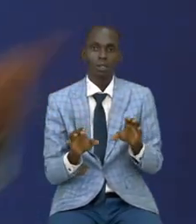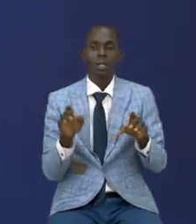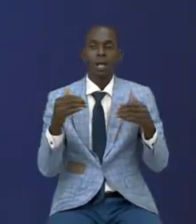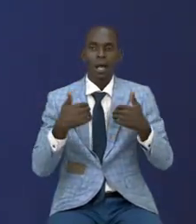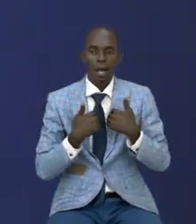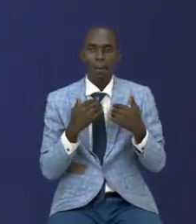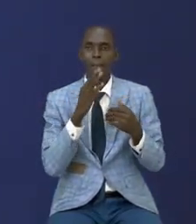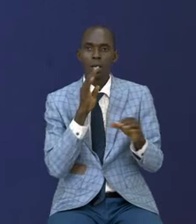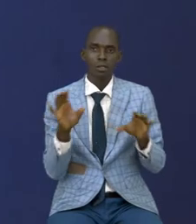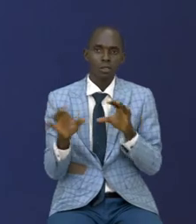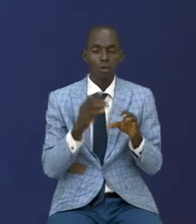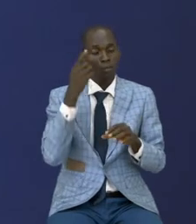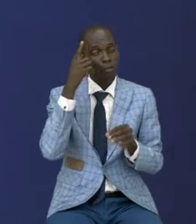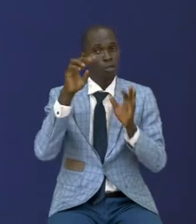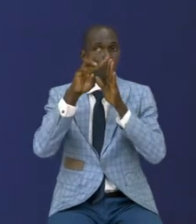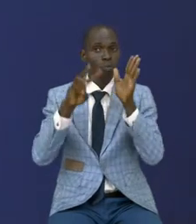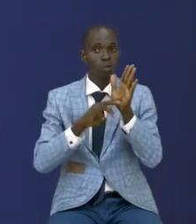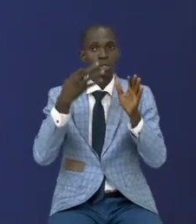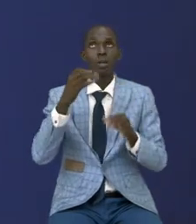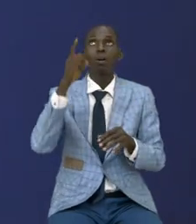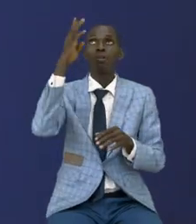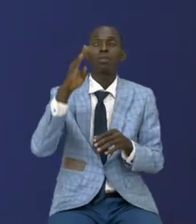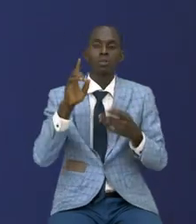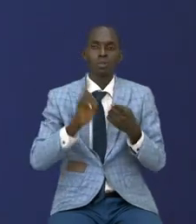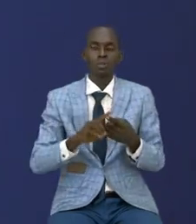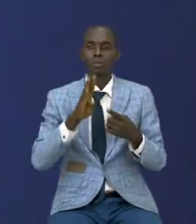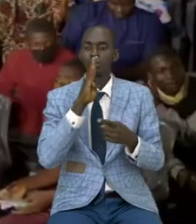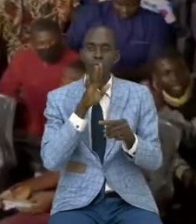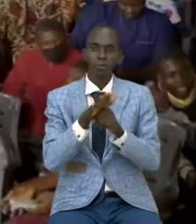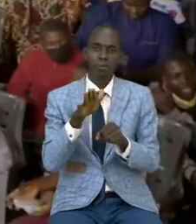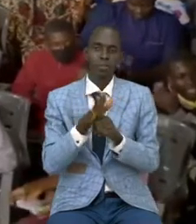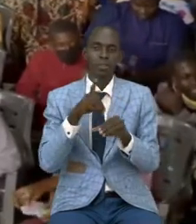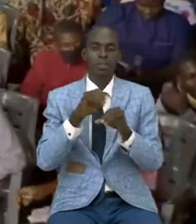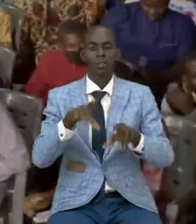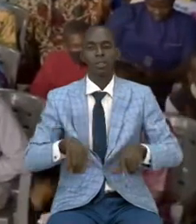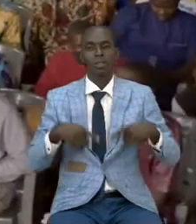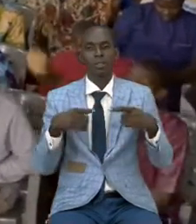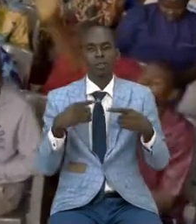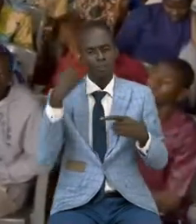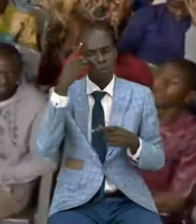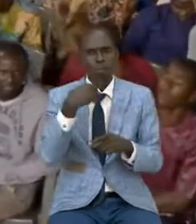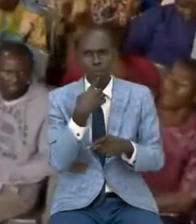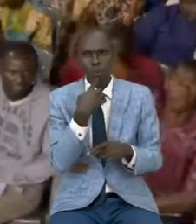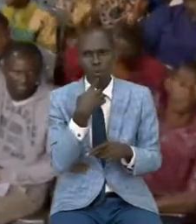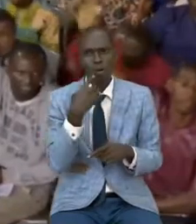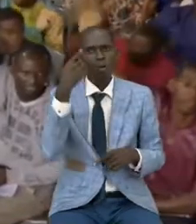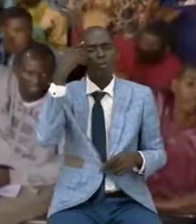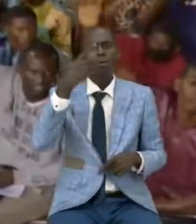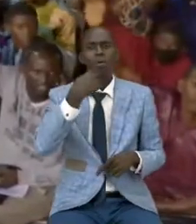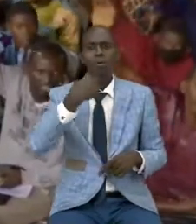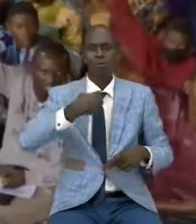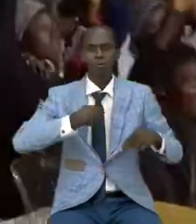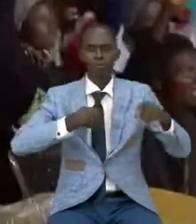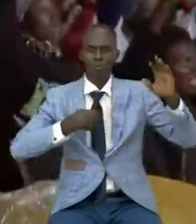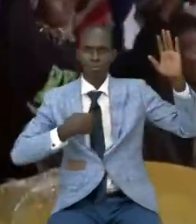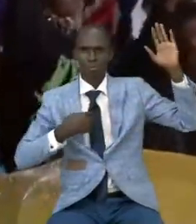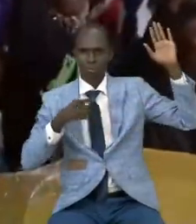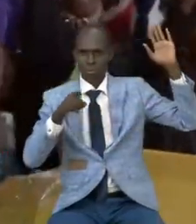for the will of god to be fulfilled in your life where are you i said where are you it will be done